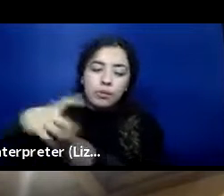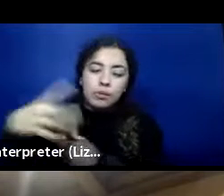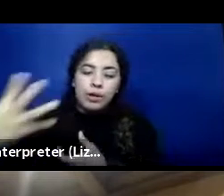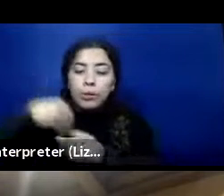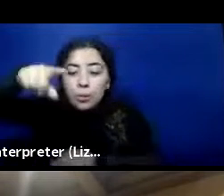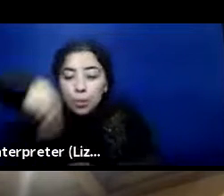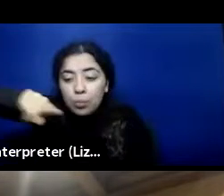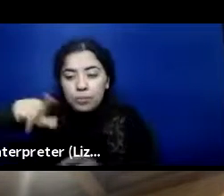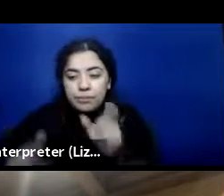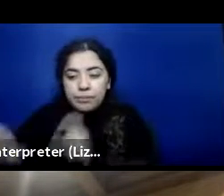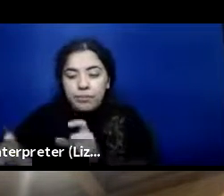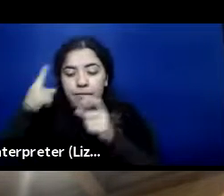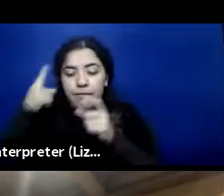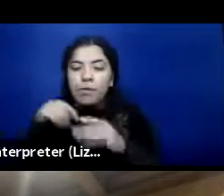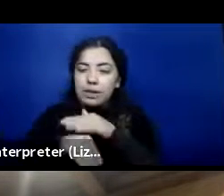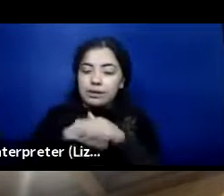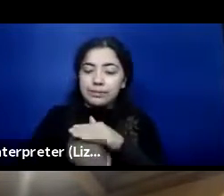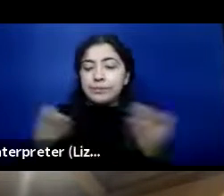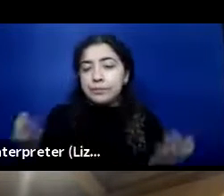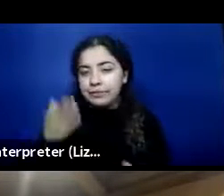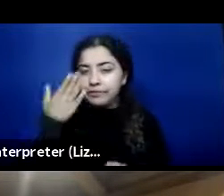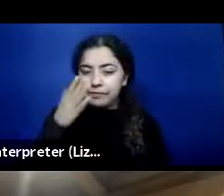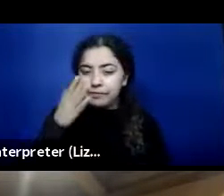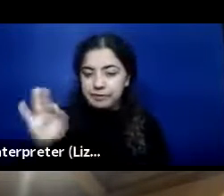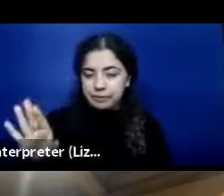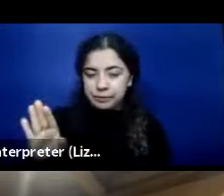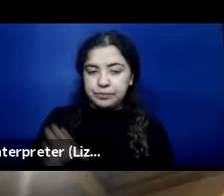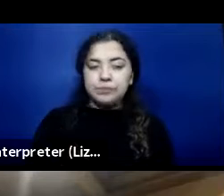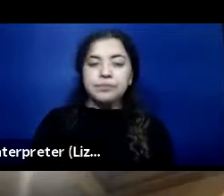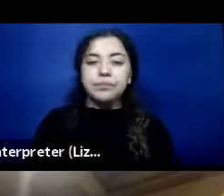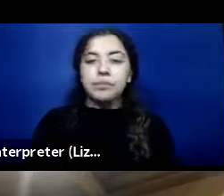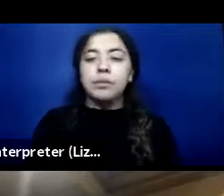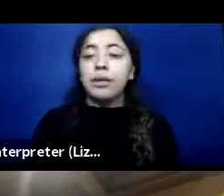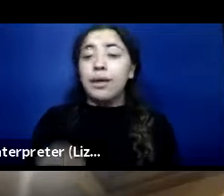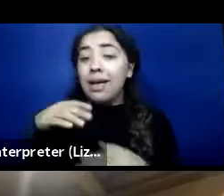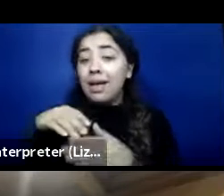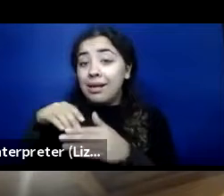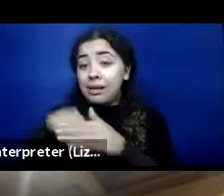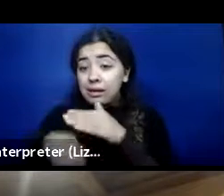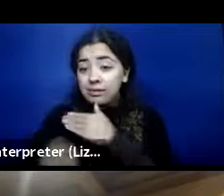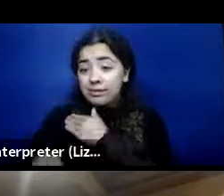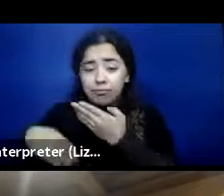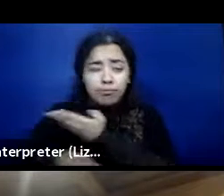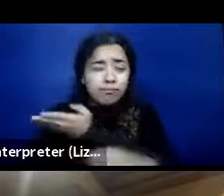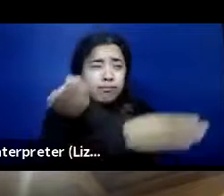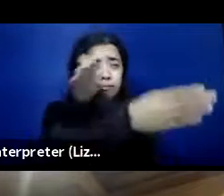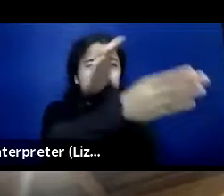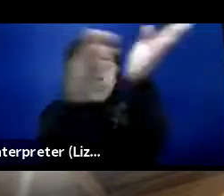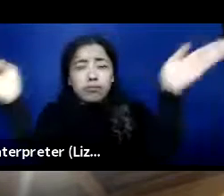We wanna provide and promote accessibility at scale. And to do this, we're using automated video captioning,